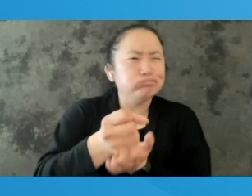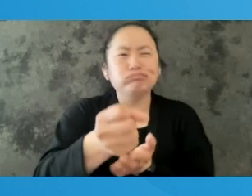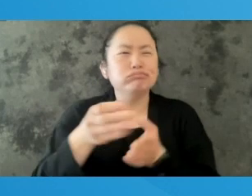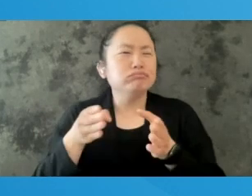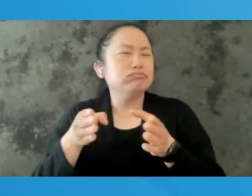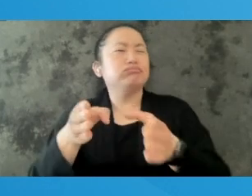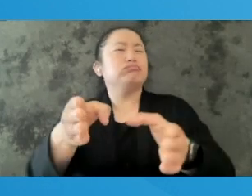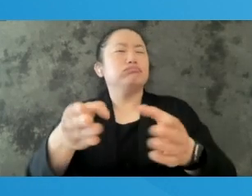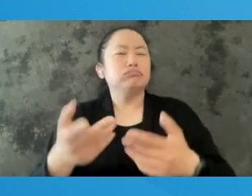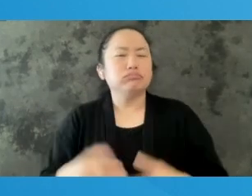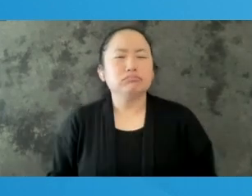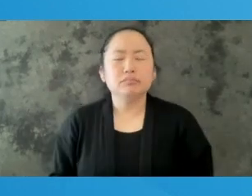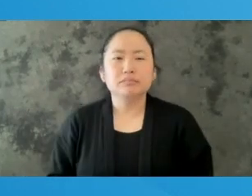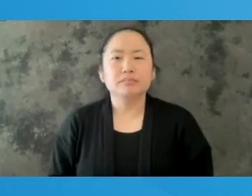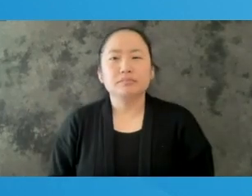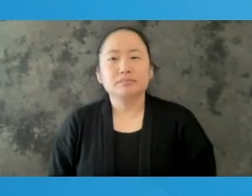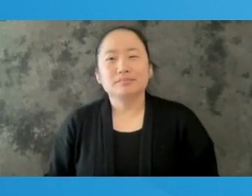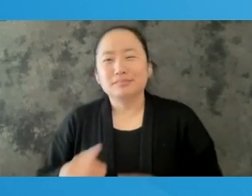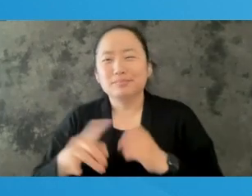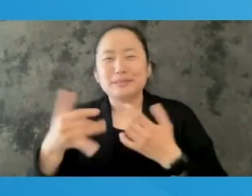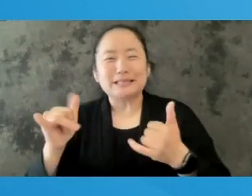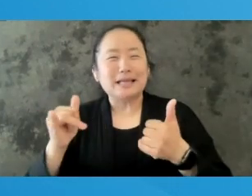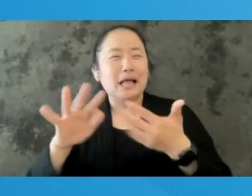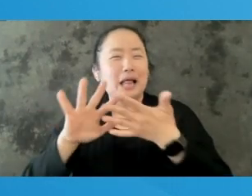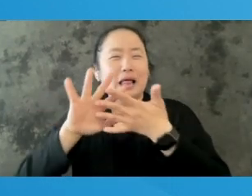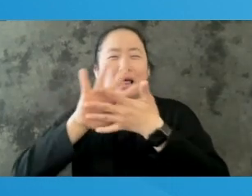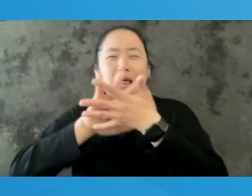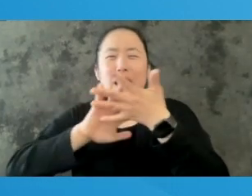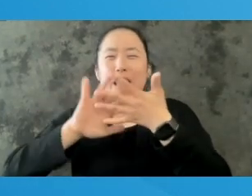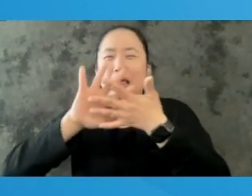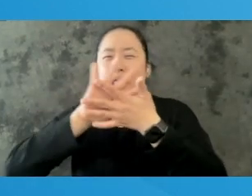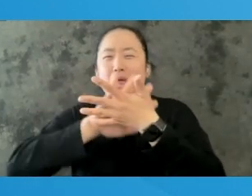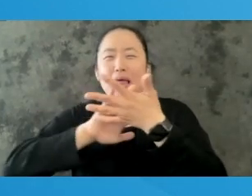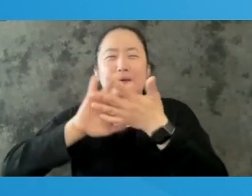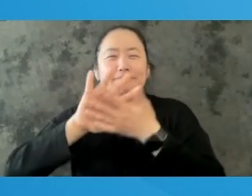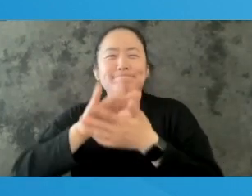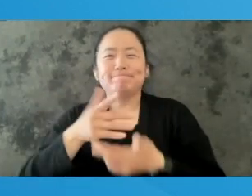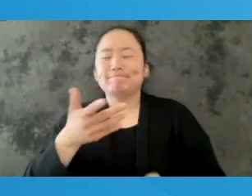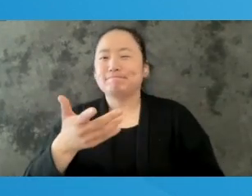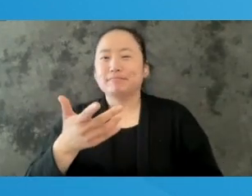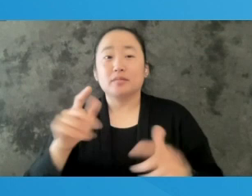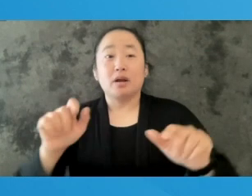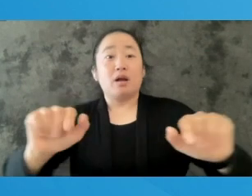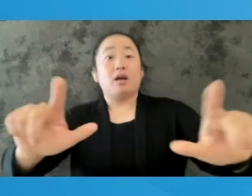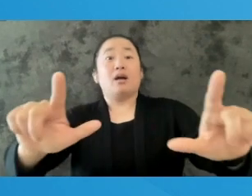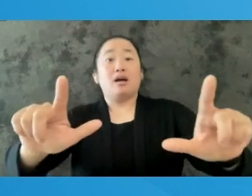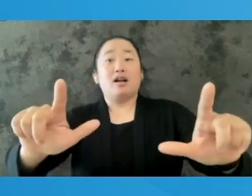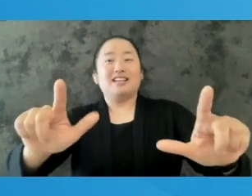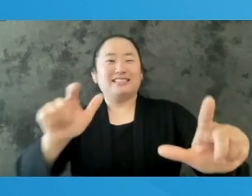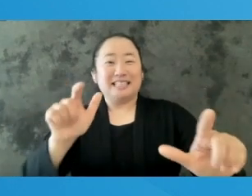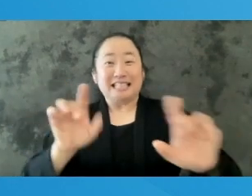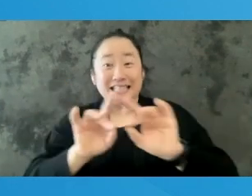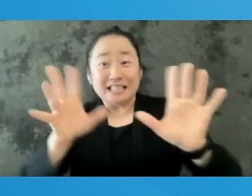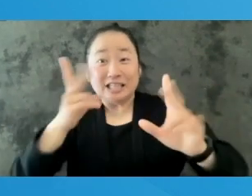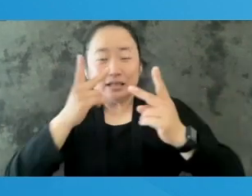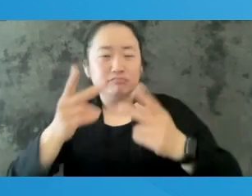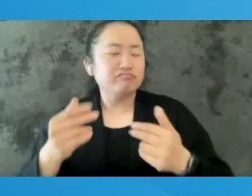But it still has that sort of blurred, mottled feeling even zoomed out. Absolutely.